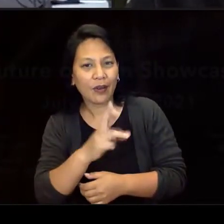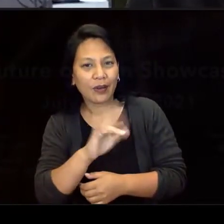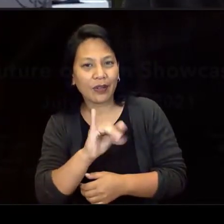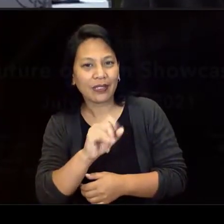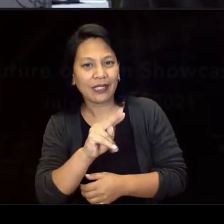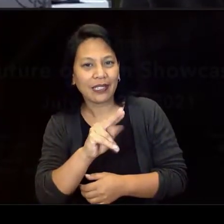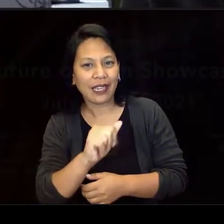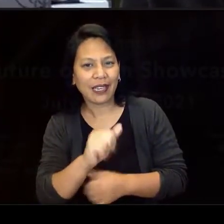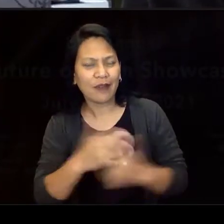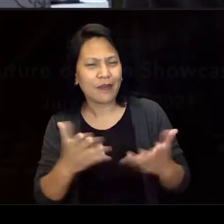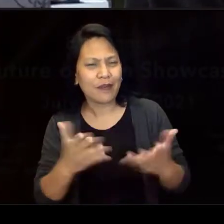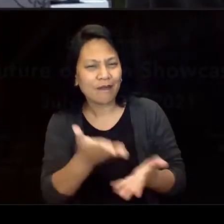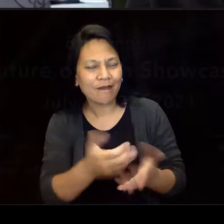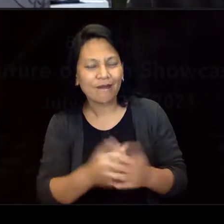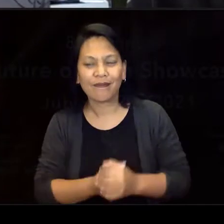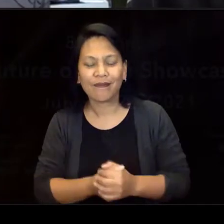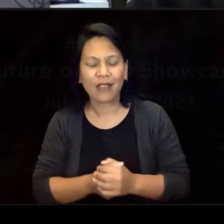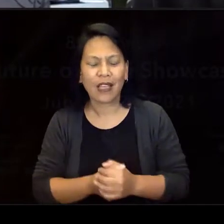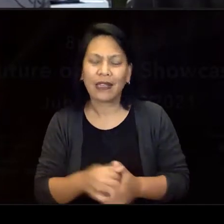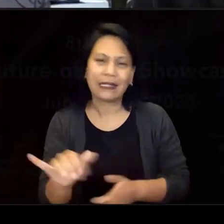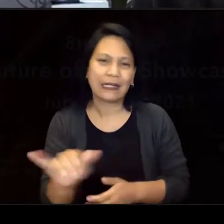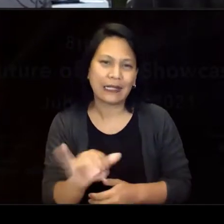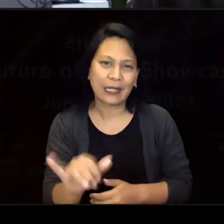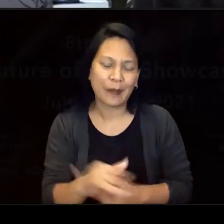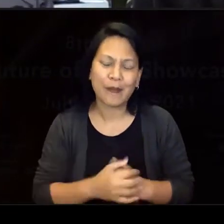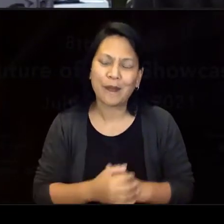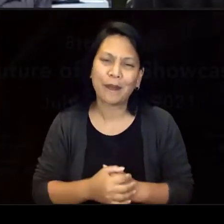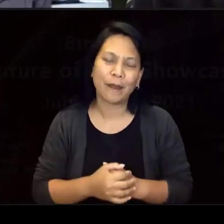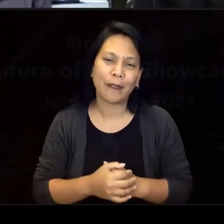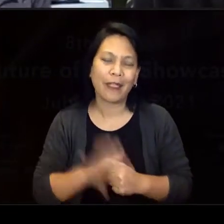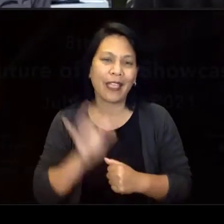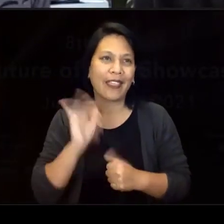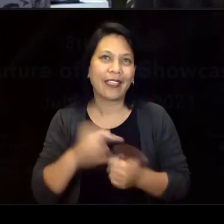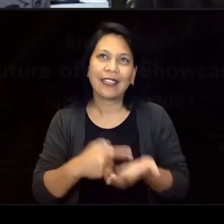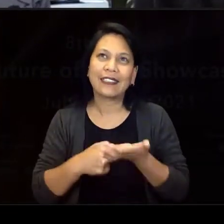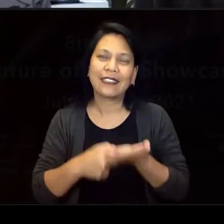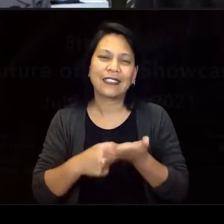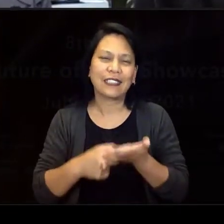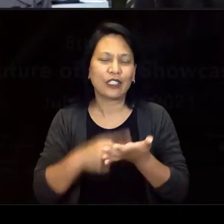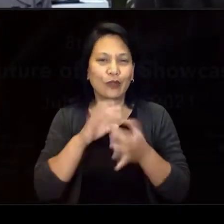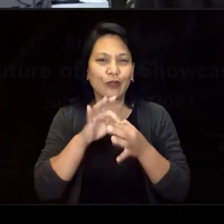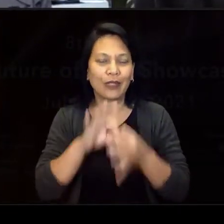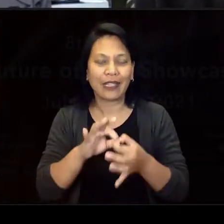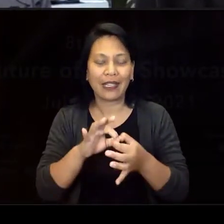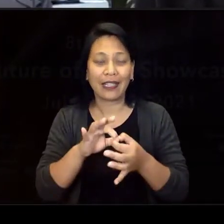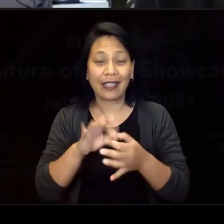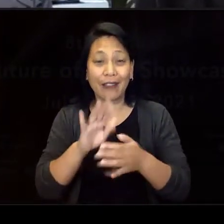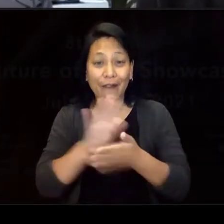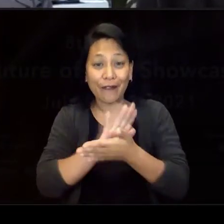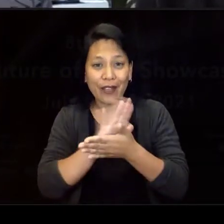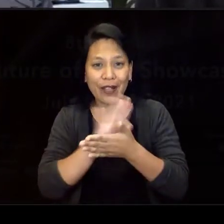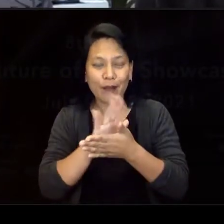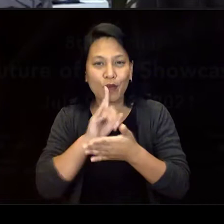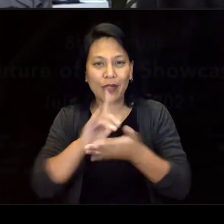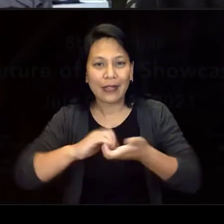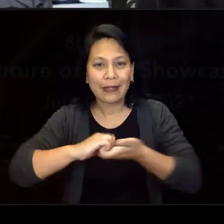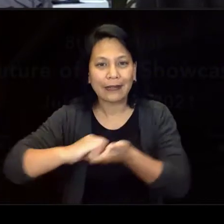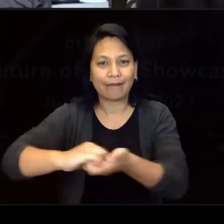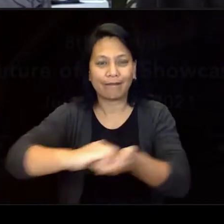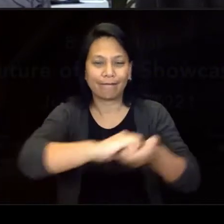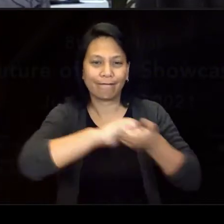Yeah, as similar, I love the conversation about film being a collaborative job and how so many of us interact with different